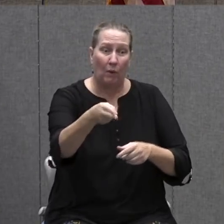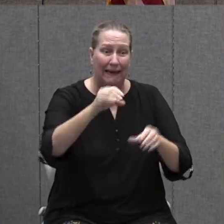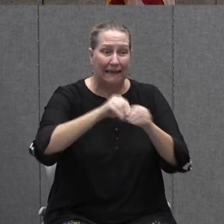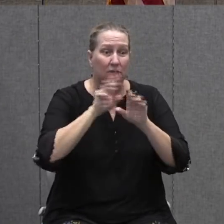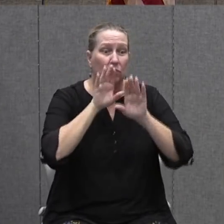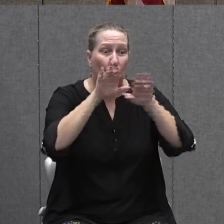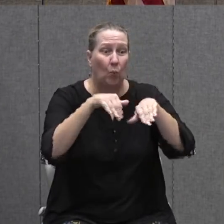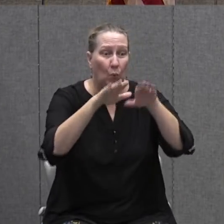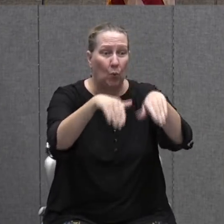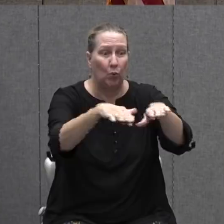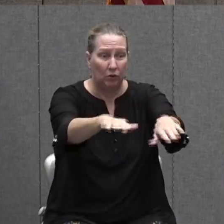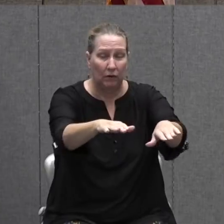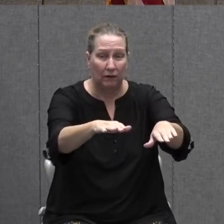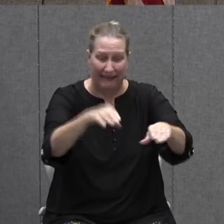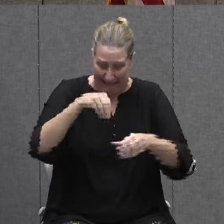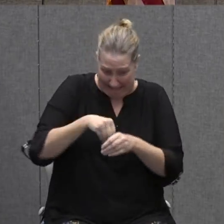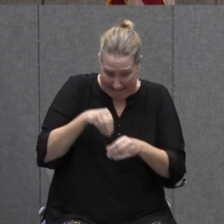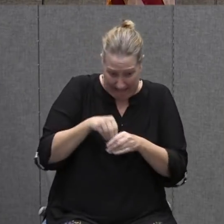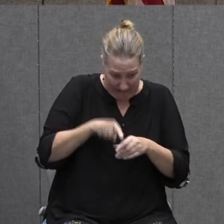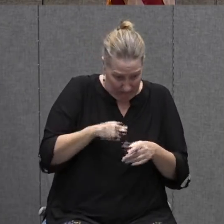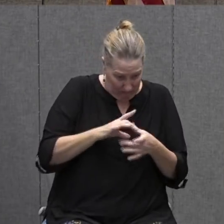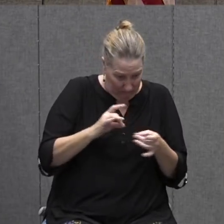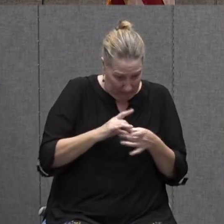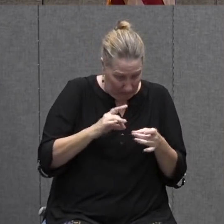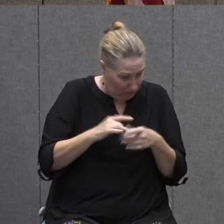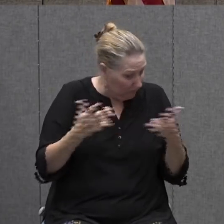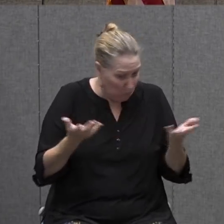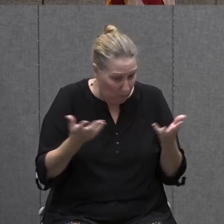Well, they would ask for an SOS